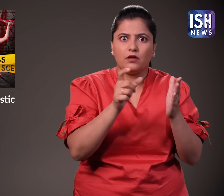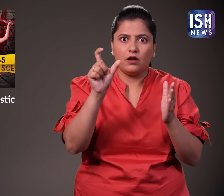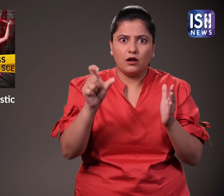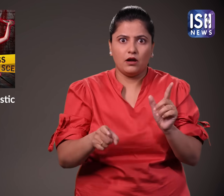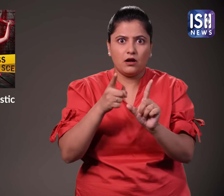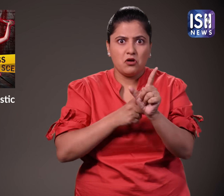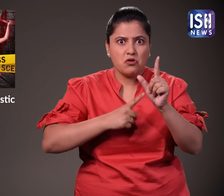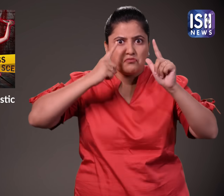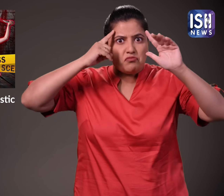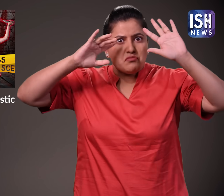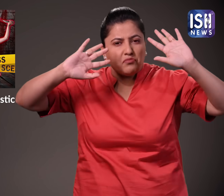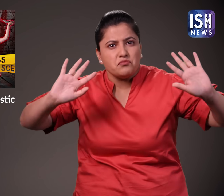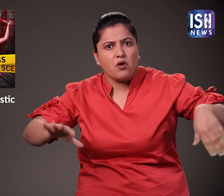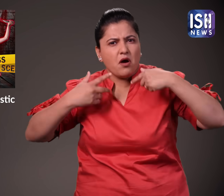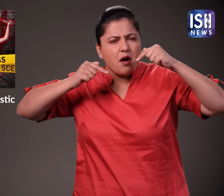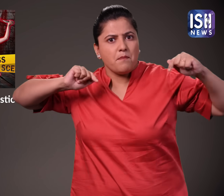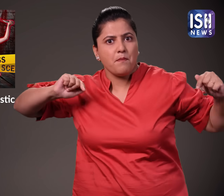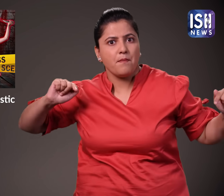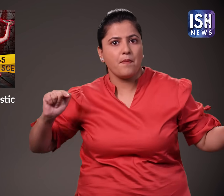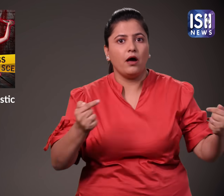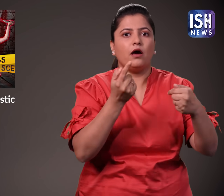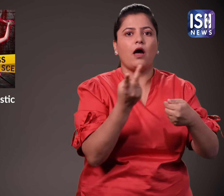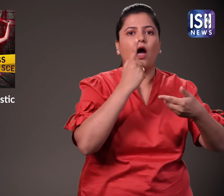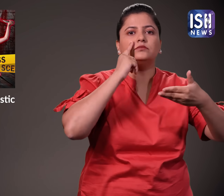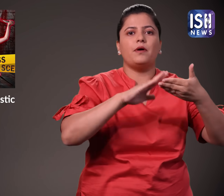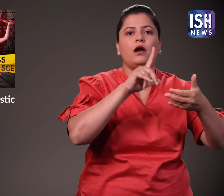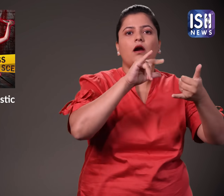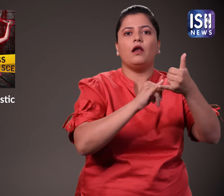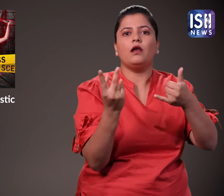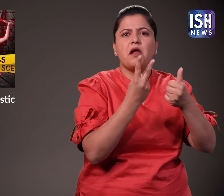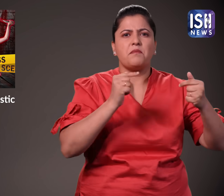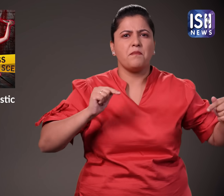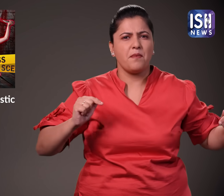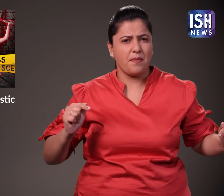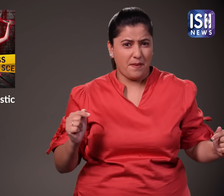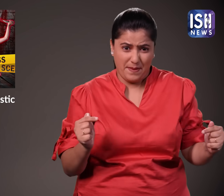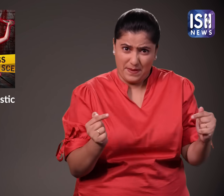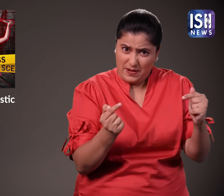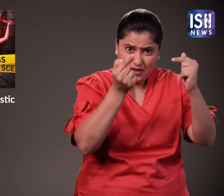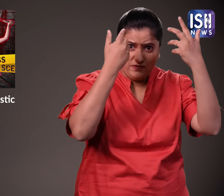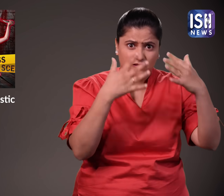This led to heated arguments between Yashaswini and Loknath.